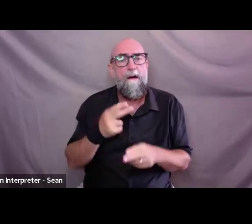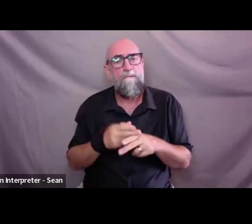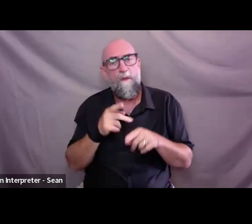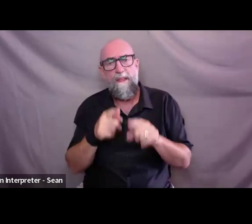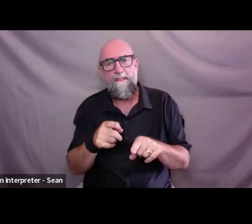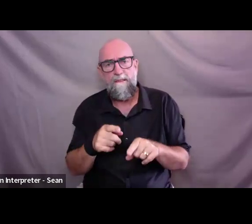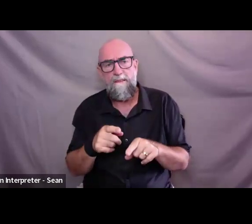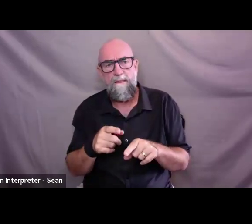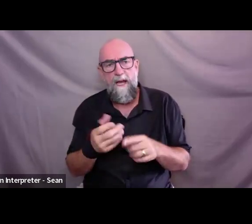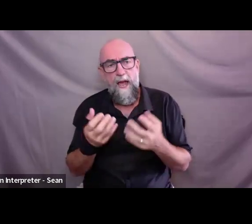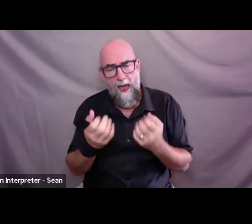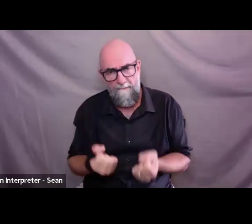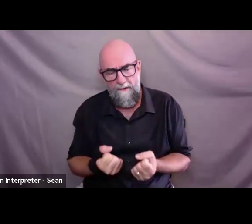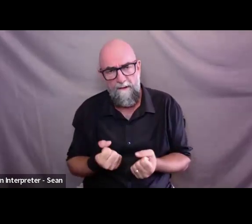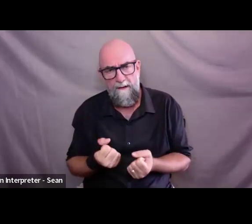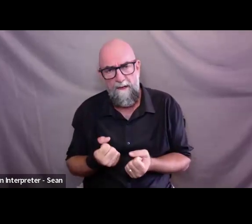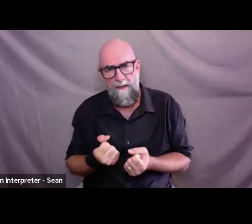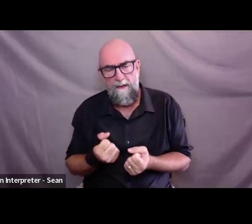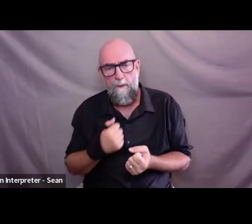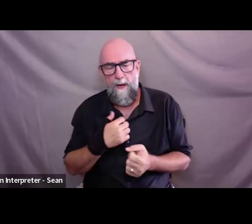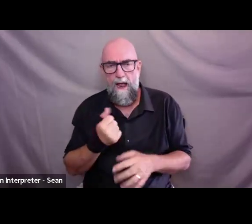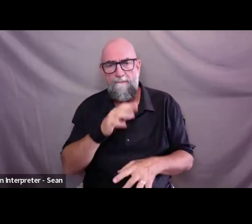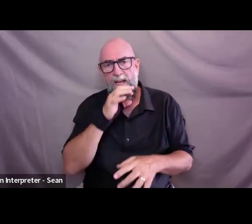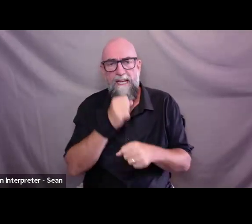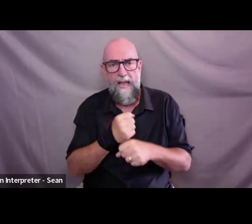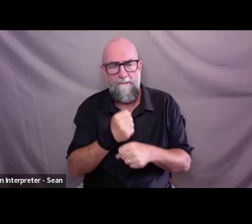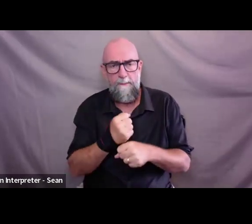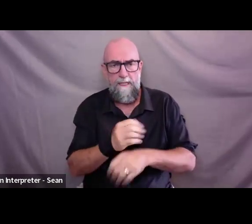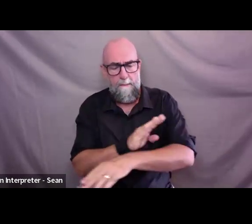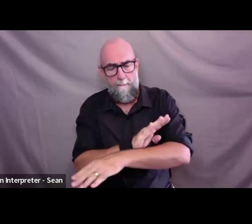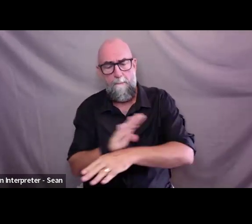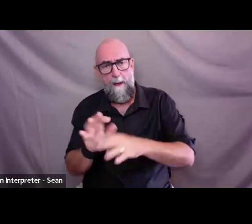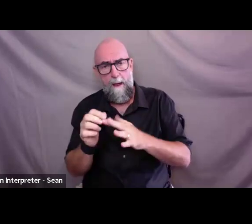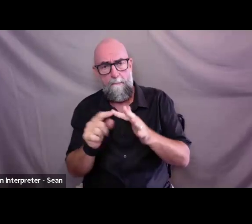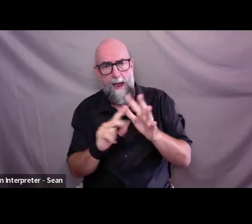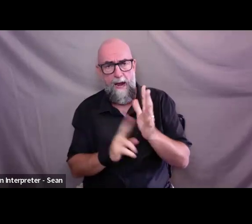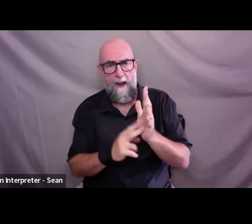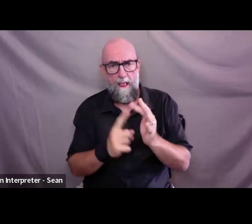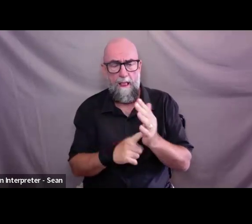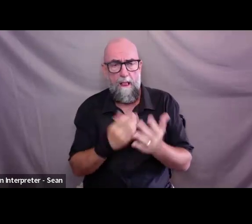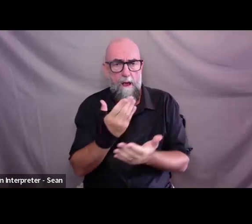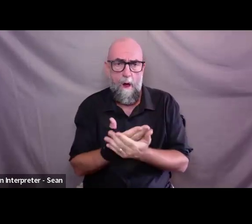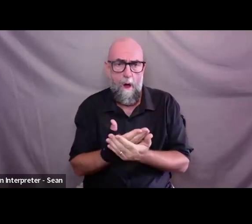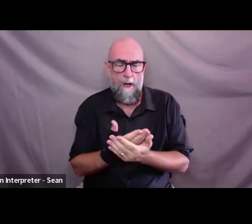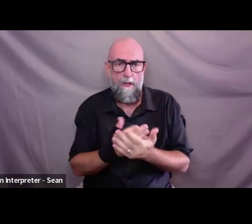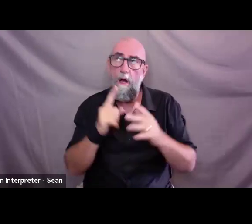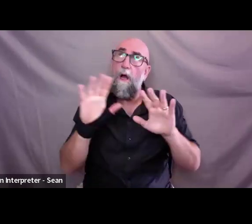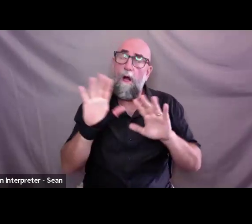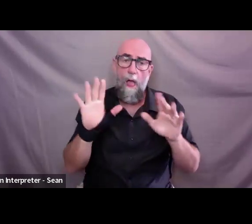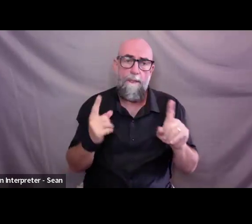and that's where we get regular updates in terms of where the world is at